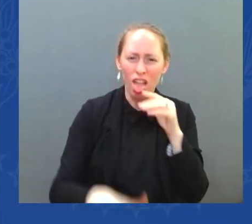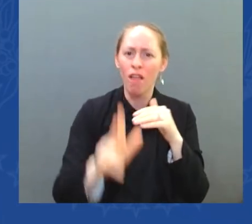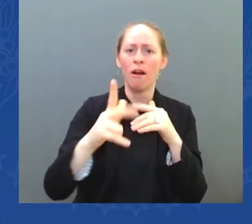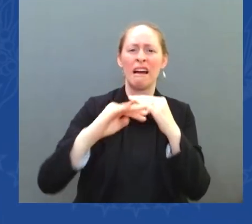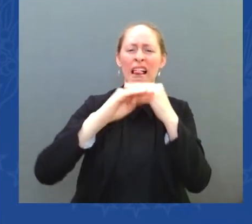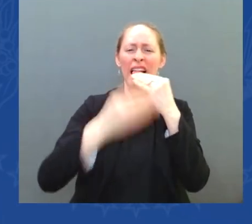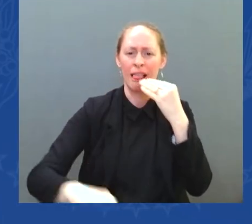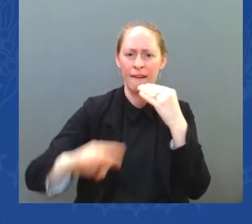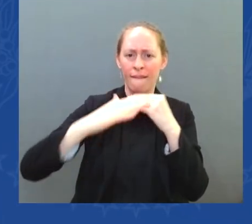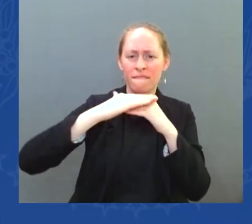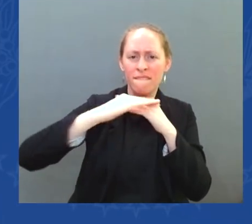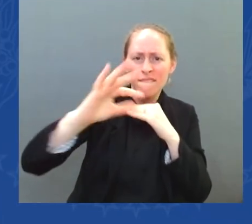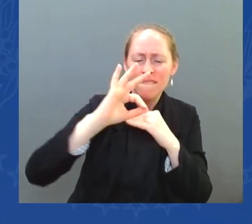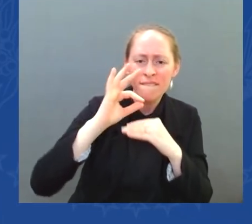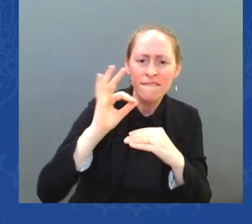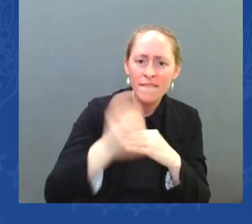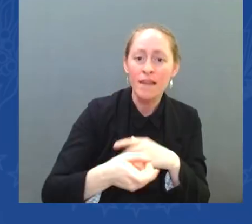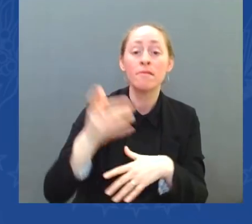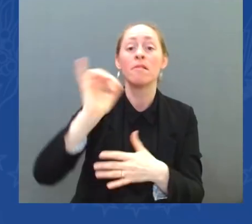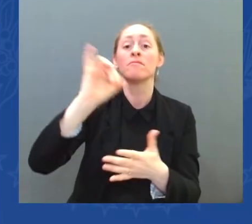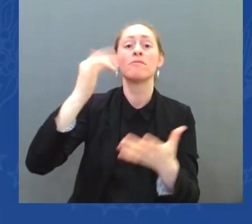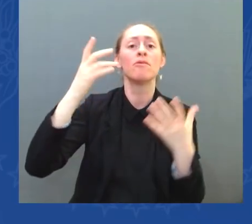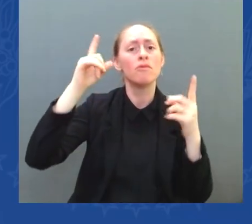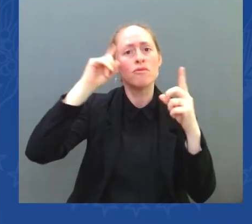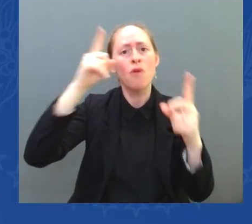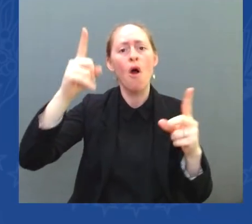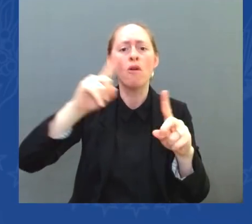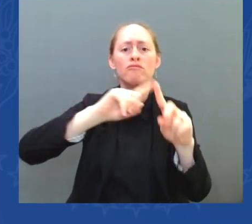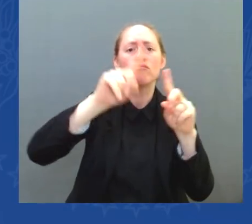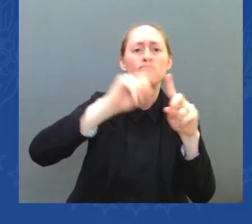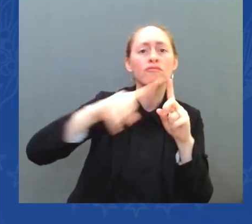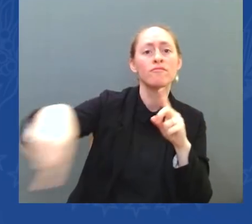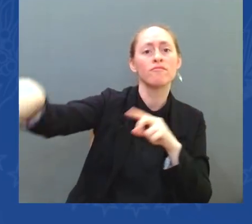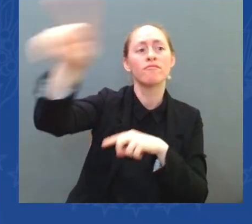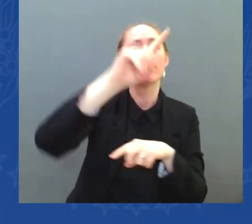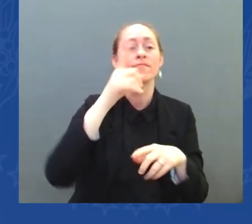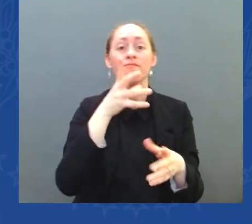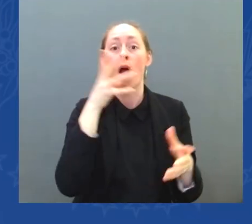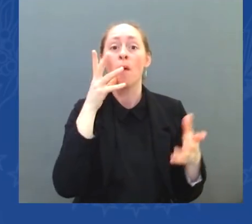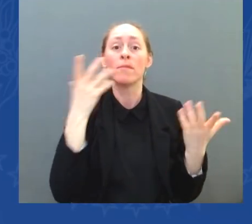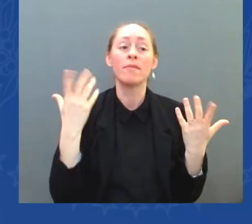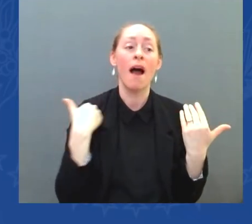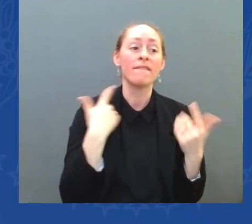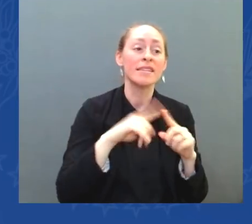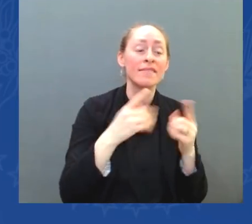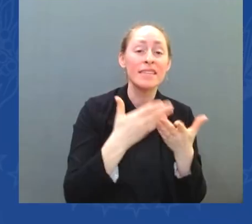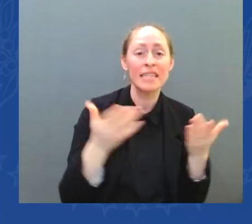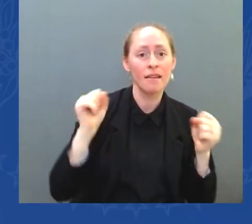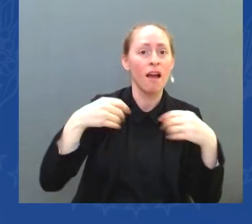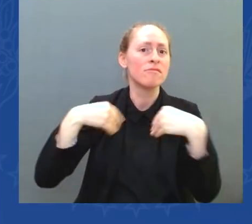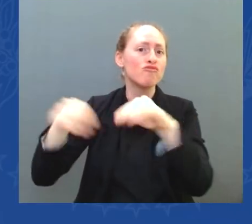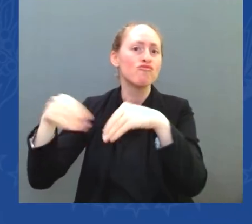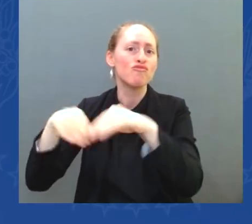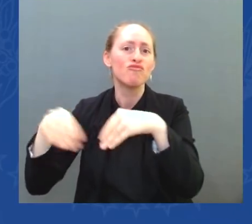and so much more right here in Iowa. And I'm so proud to be a part of that. I'm really proud to have supported these investments